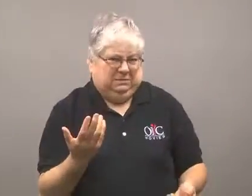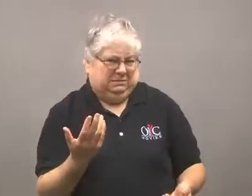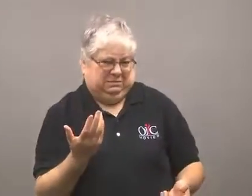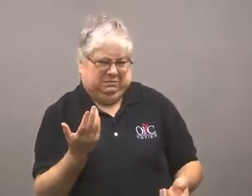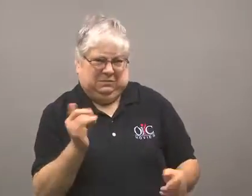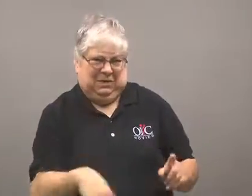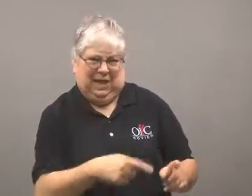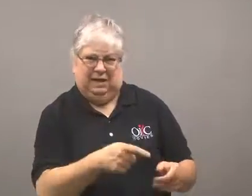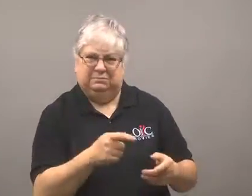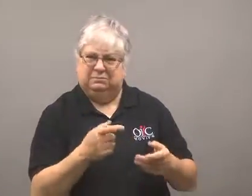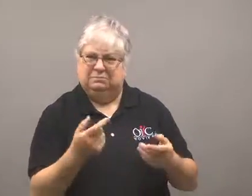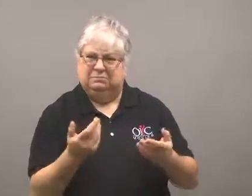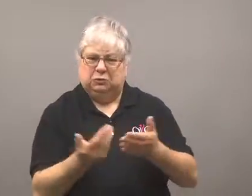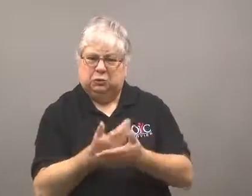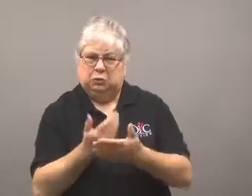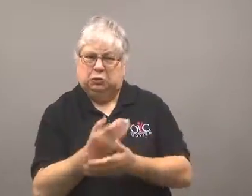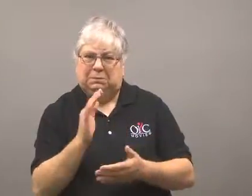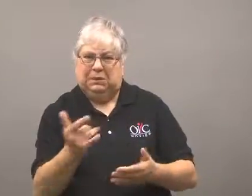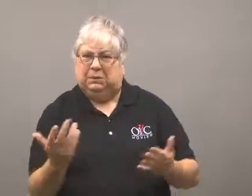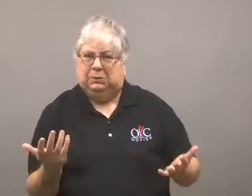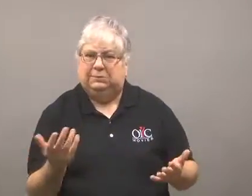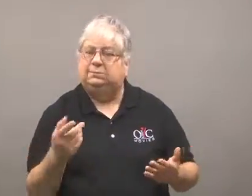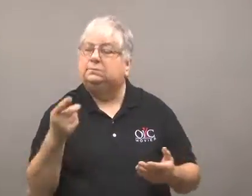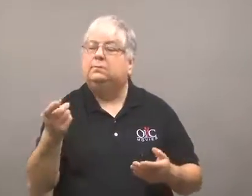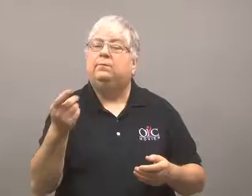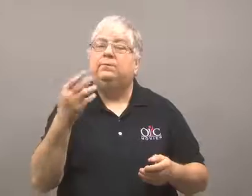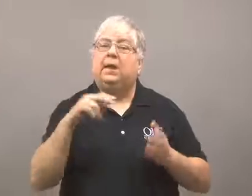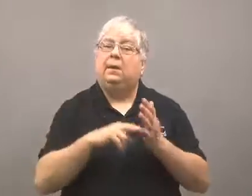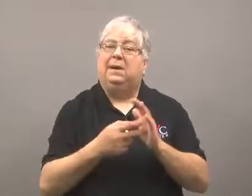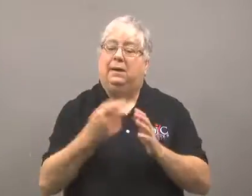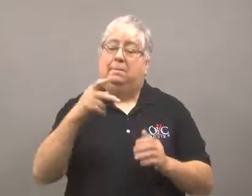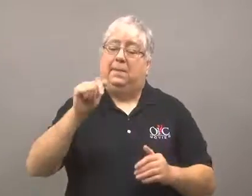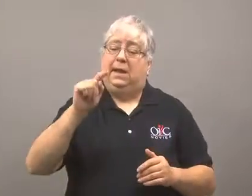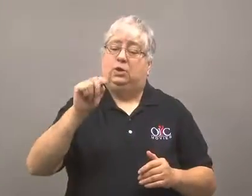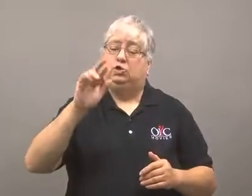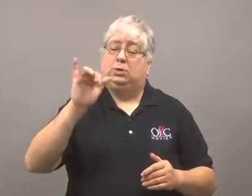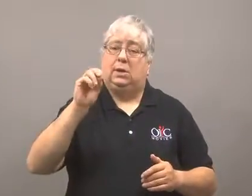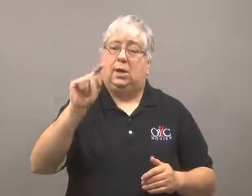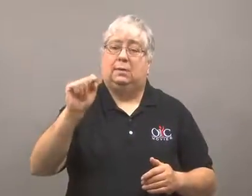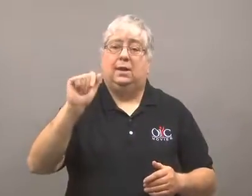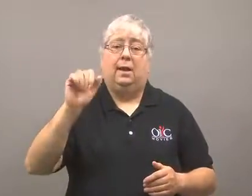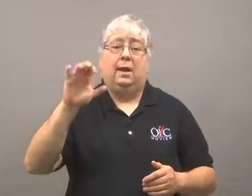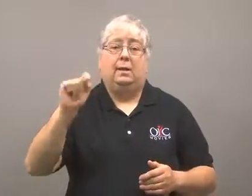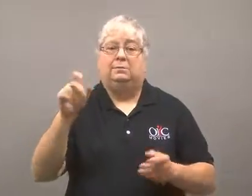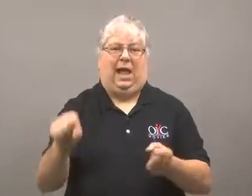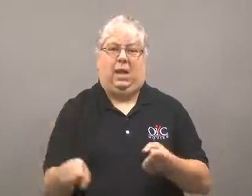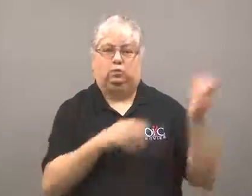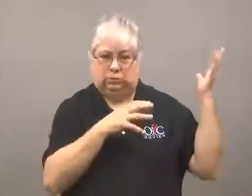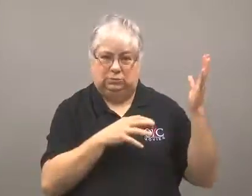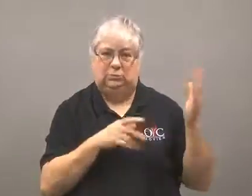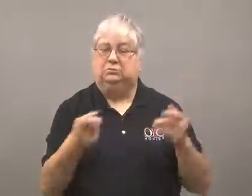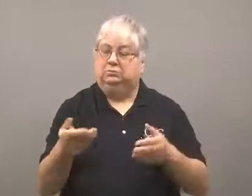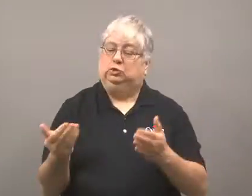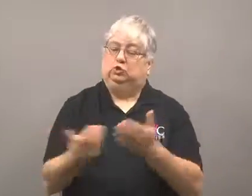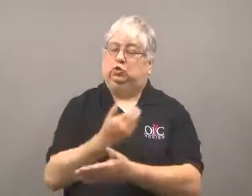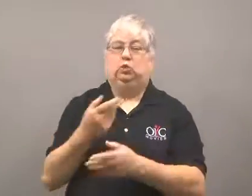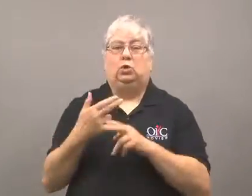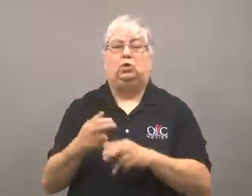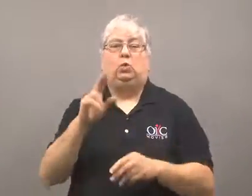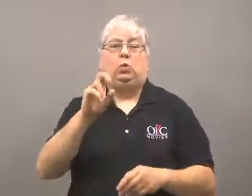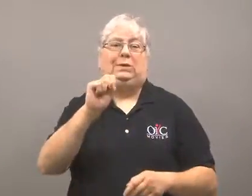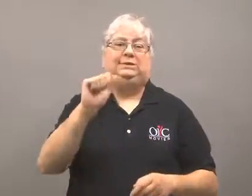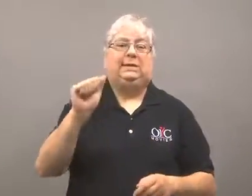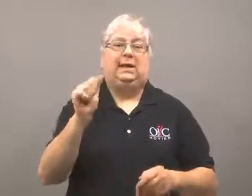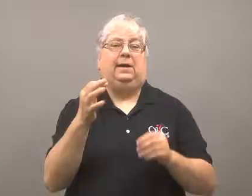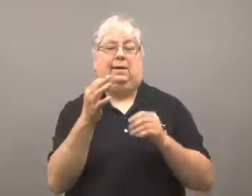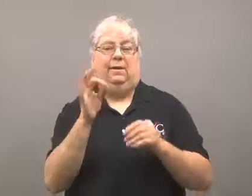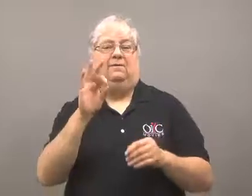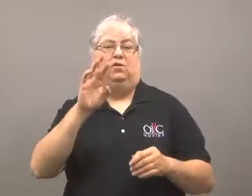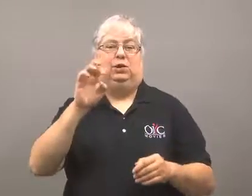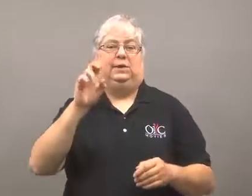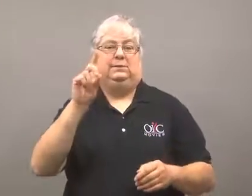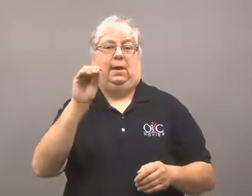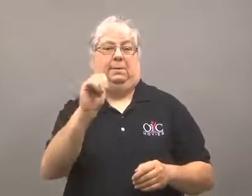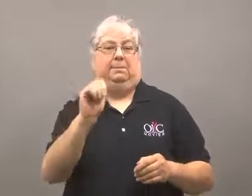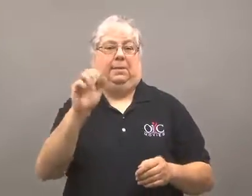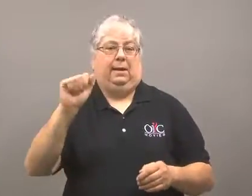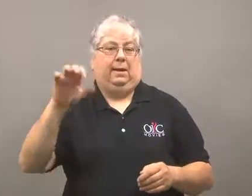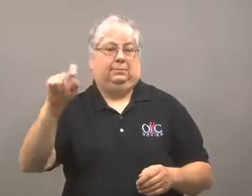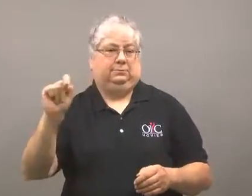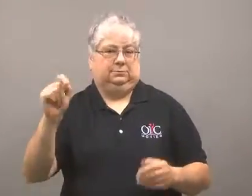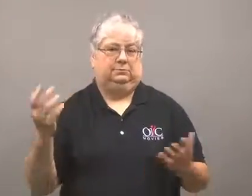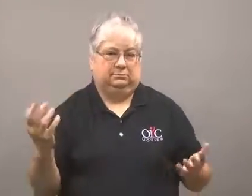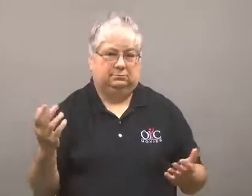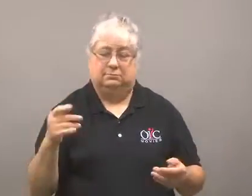This bill, the USA Freedom Act is to replace the Patriot Act.